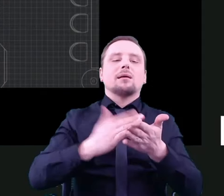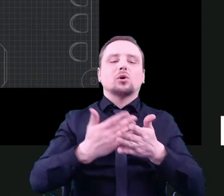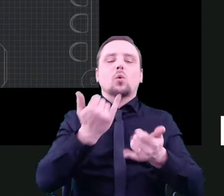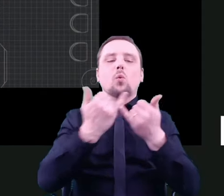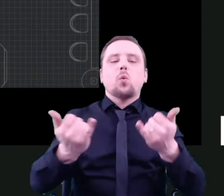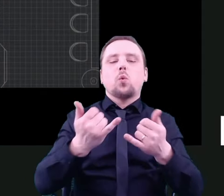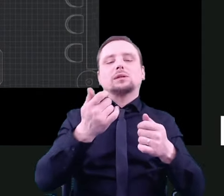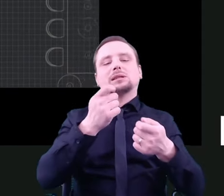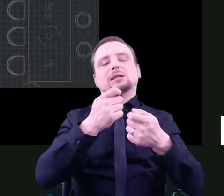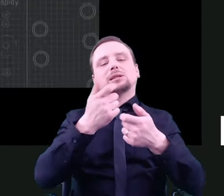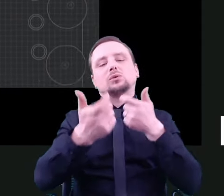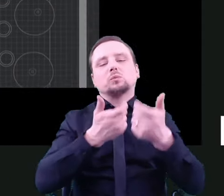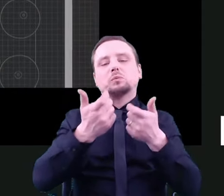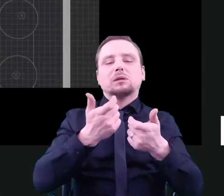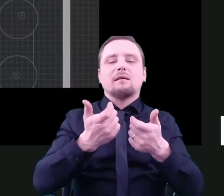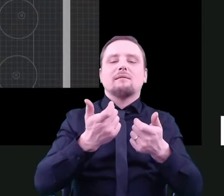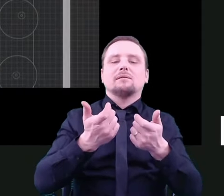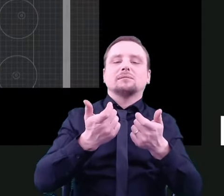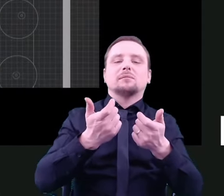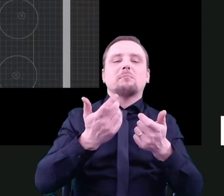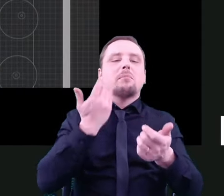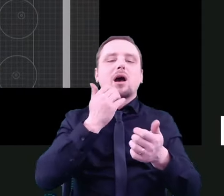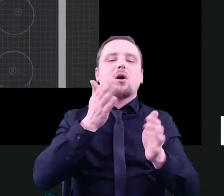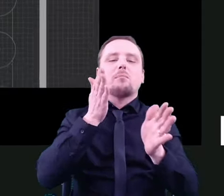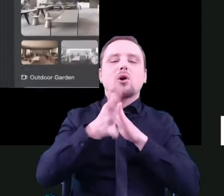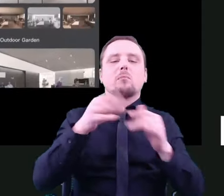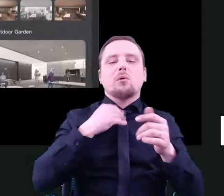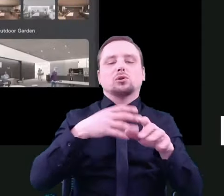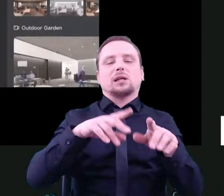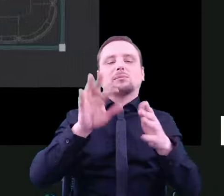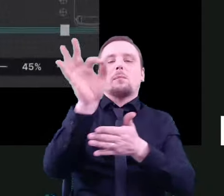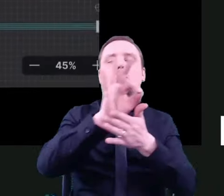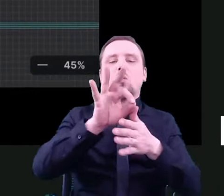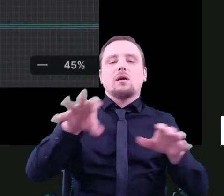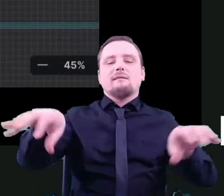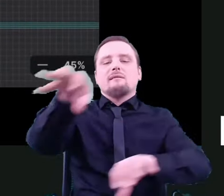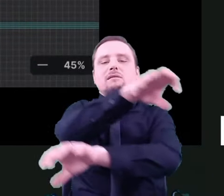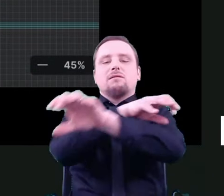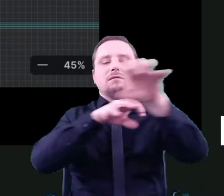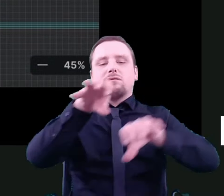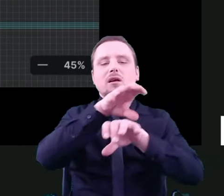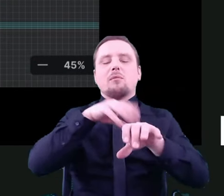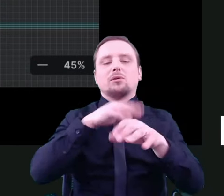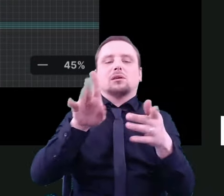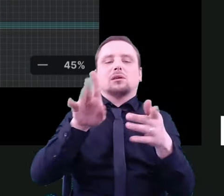by modifying and adjusting the layout of furniture and rooms.